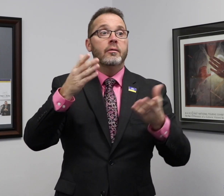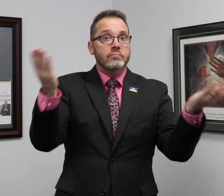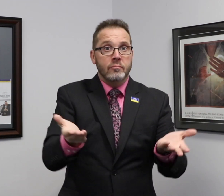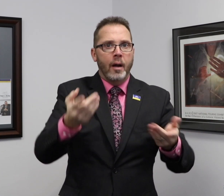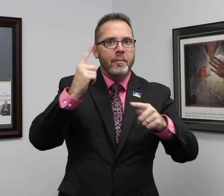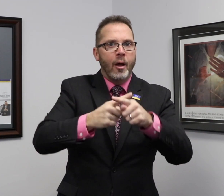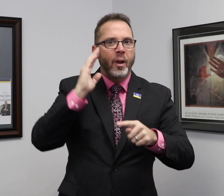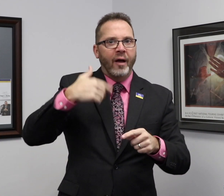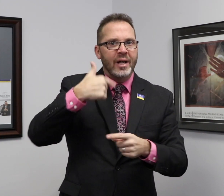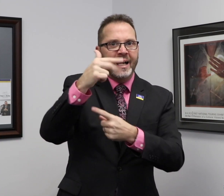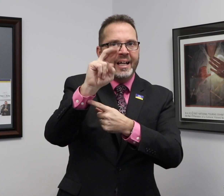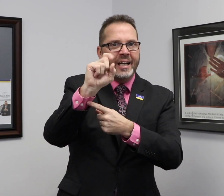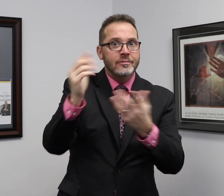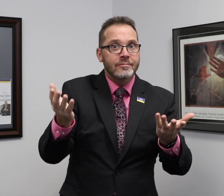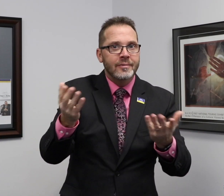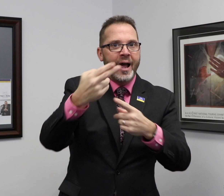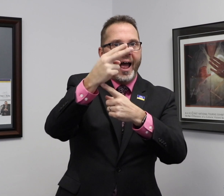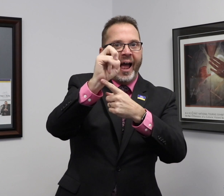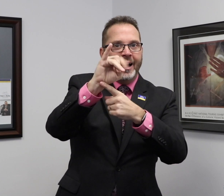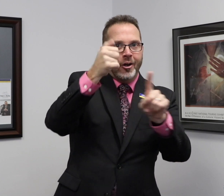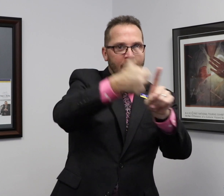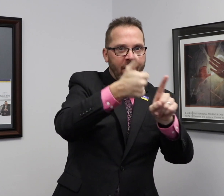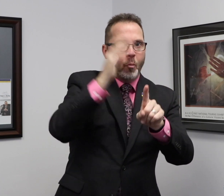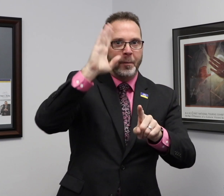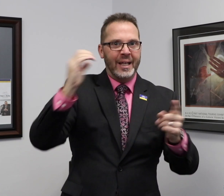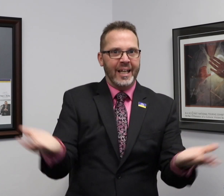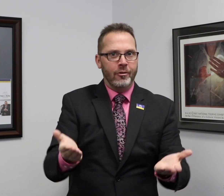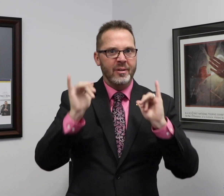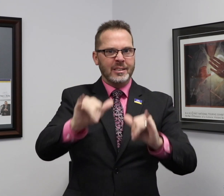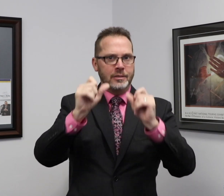The movie is Heidi and Hedy: The Lost Sister and Heidi is actually going to be